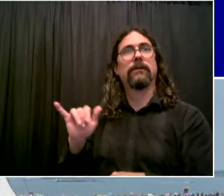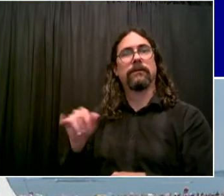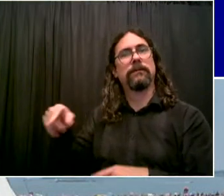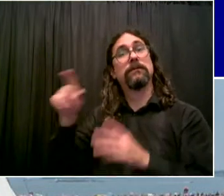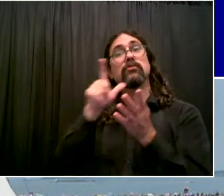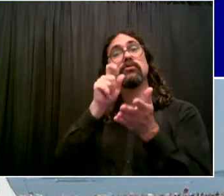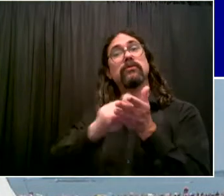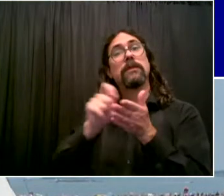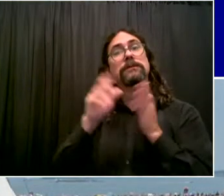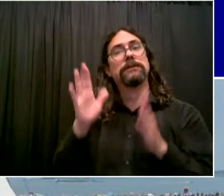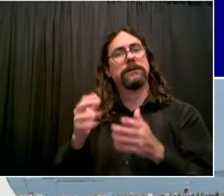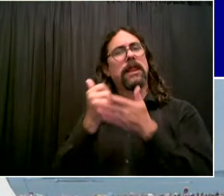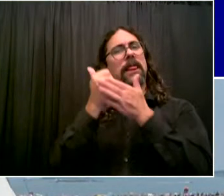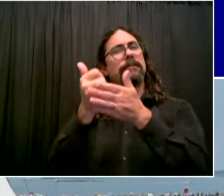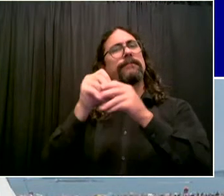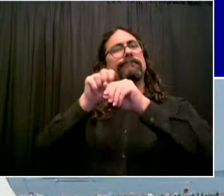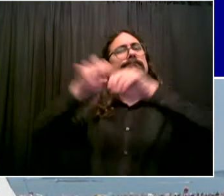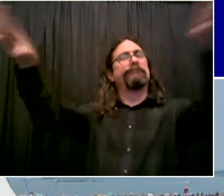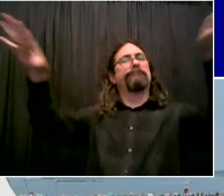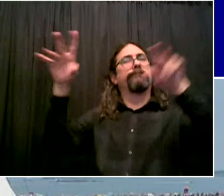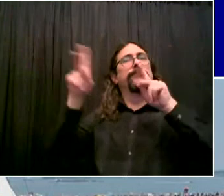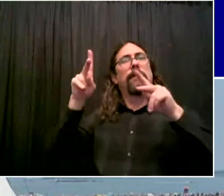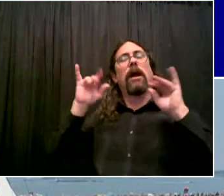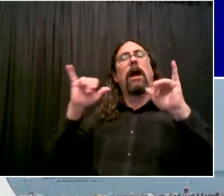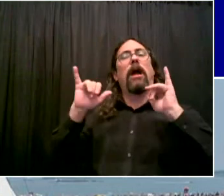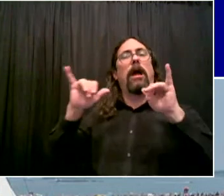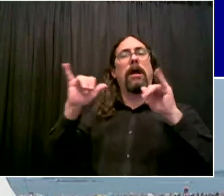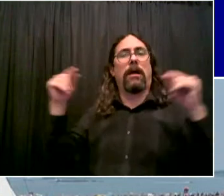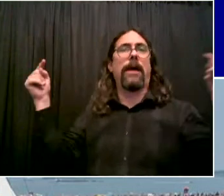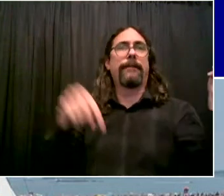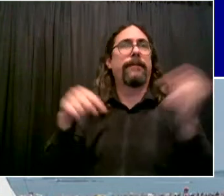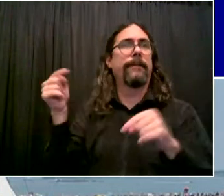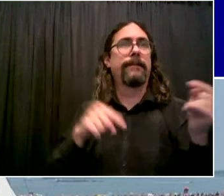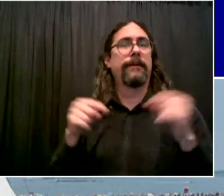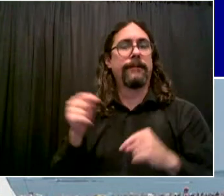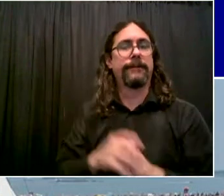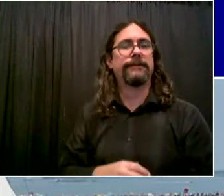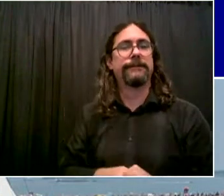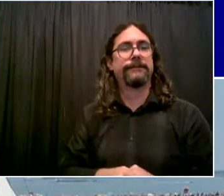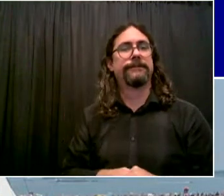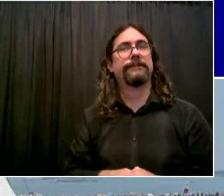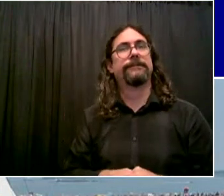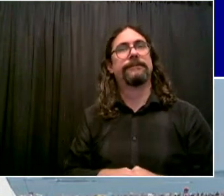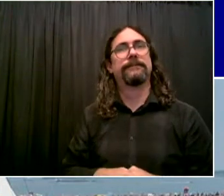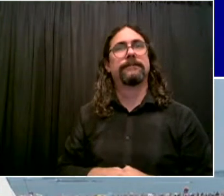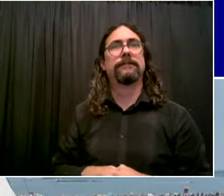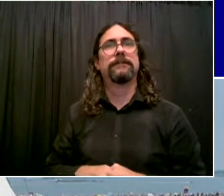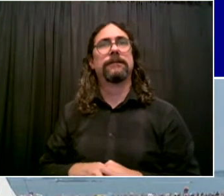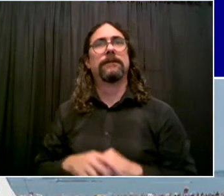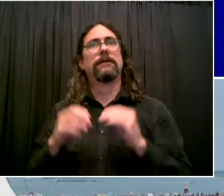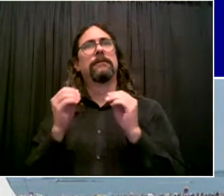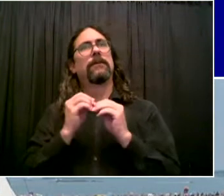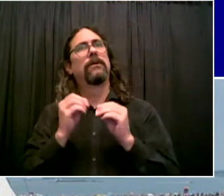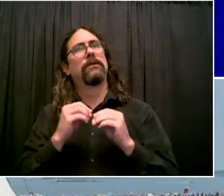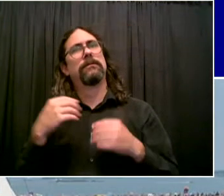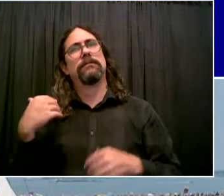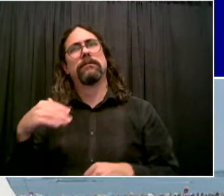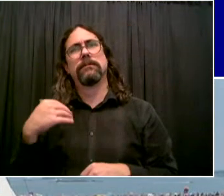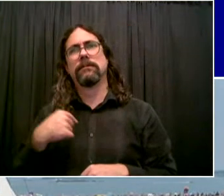AROUND ONE WE UNFORTUNATELY WHERE THE IMAGE